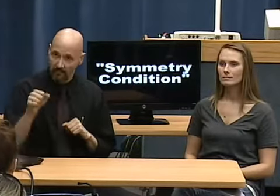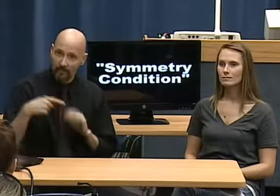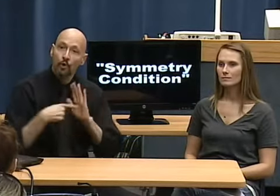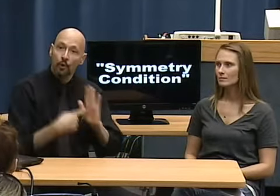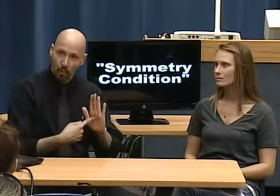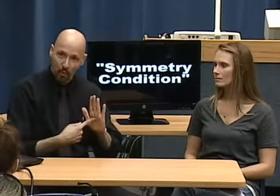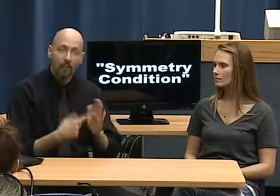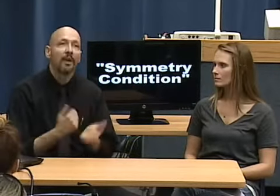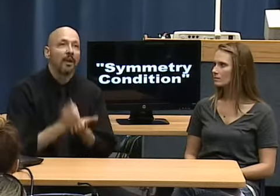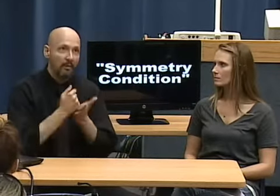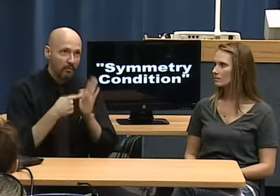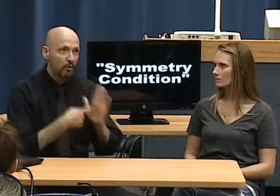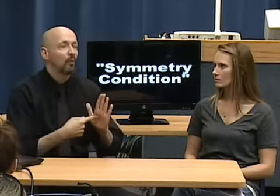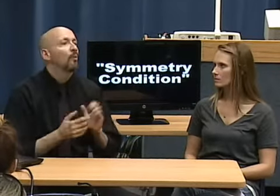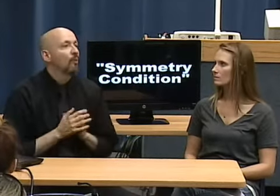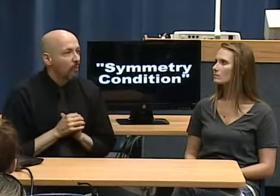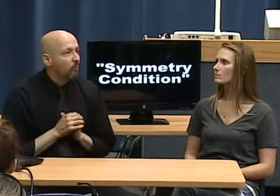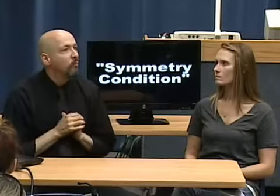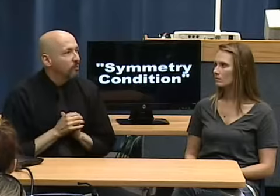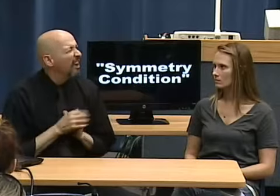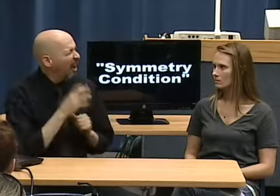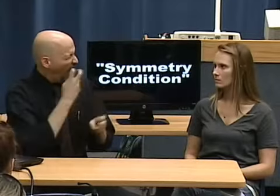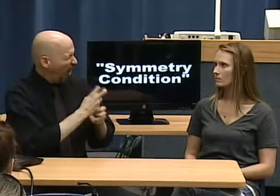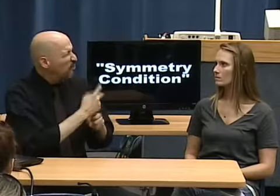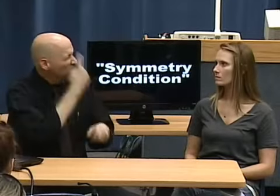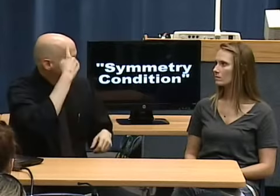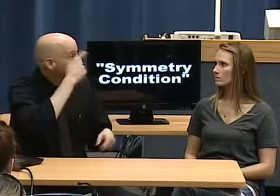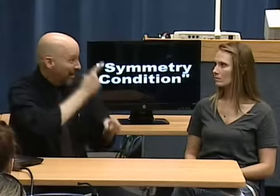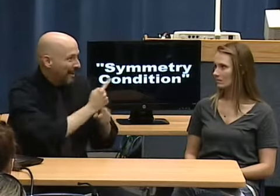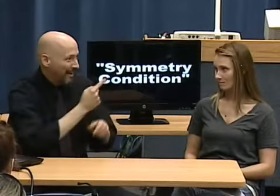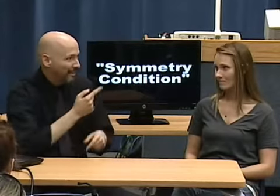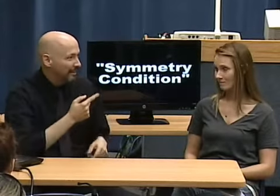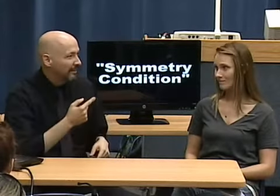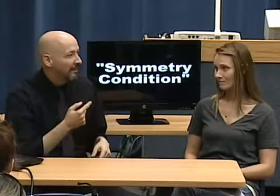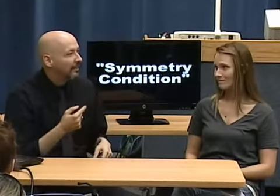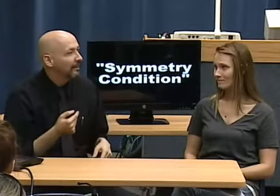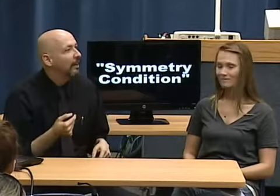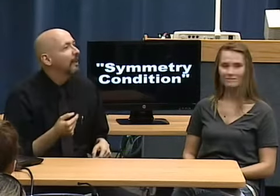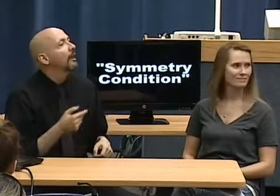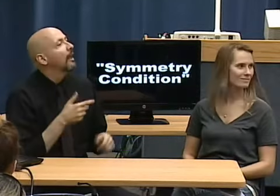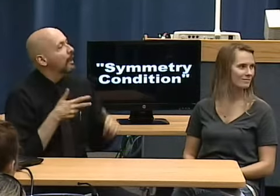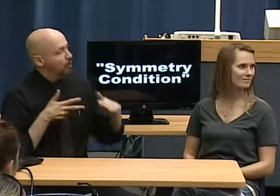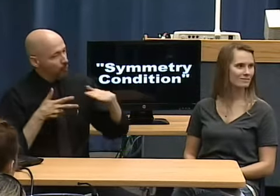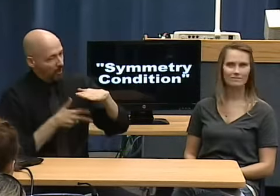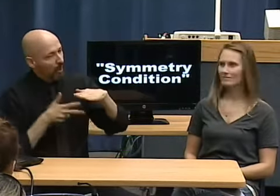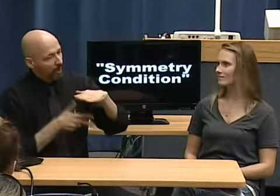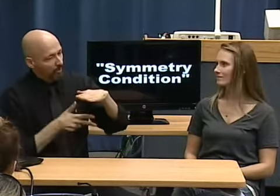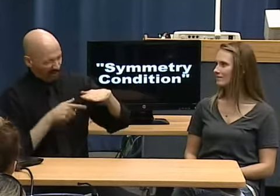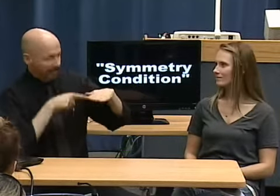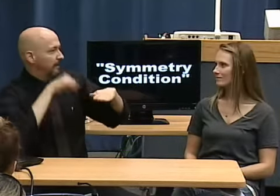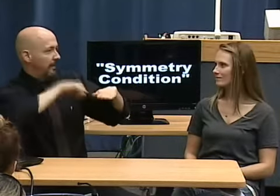Yes, show. Help and show. It's hard to think of them, right? Garage?